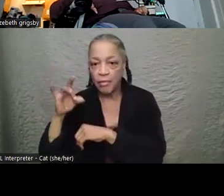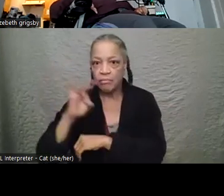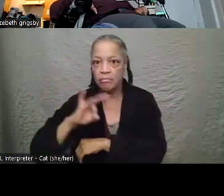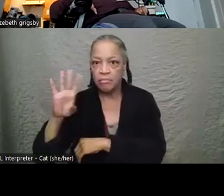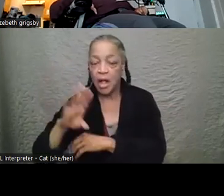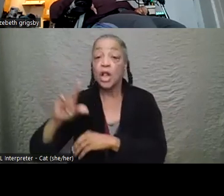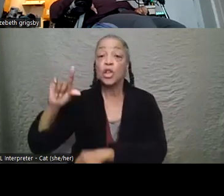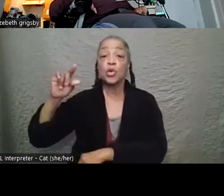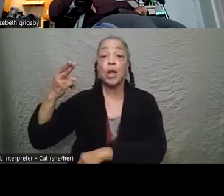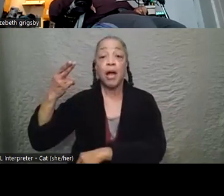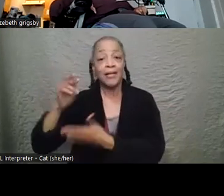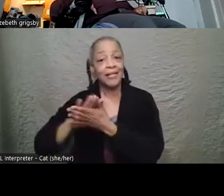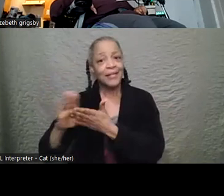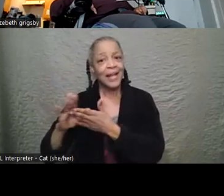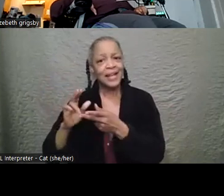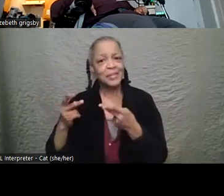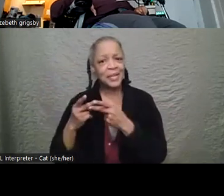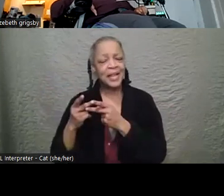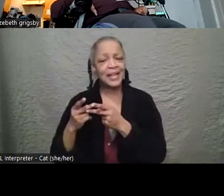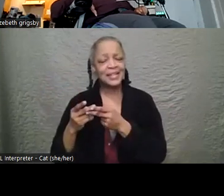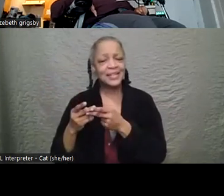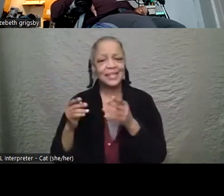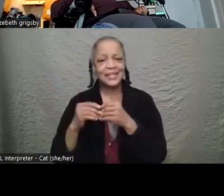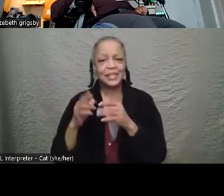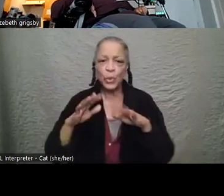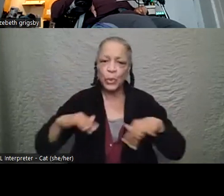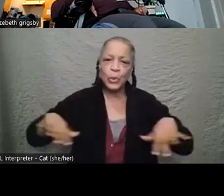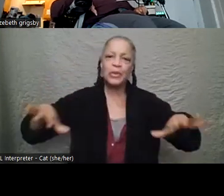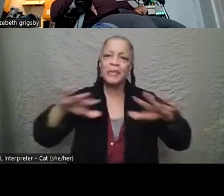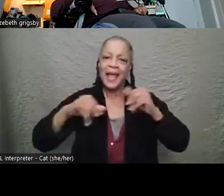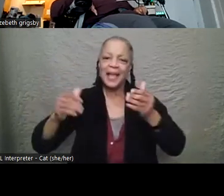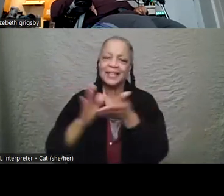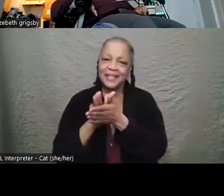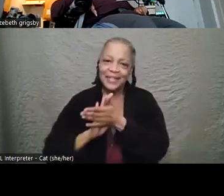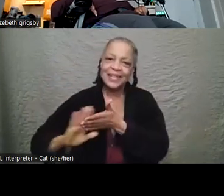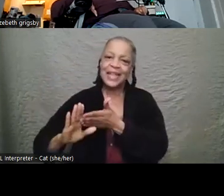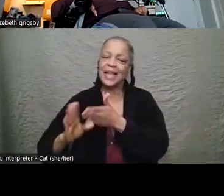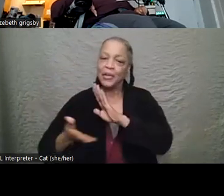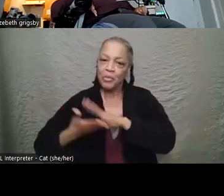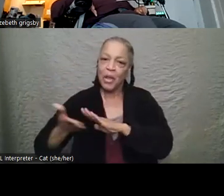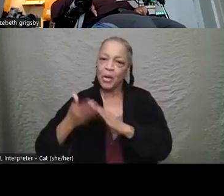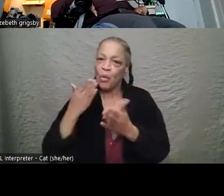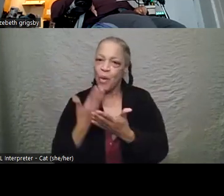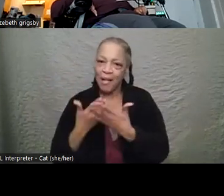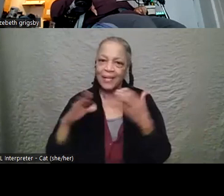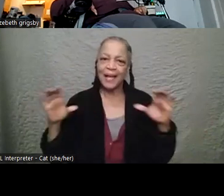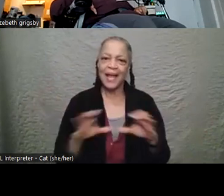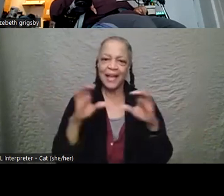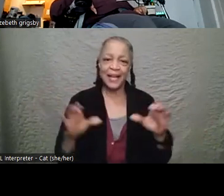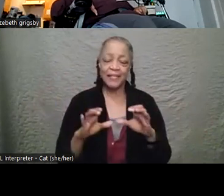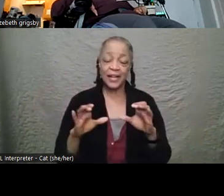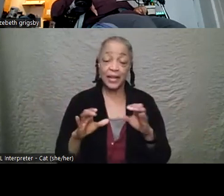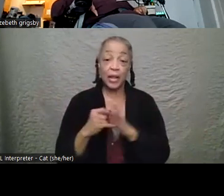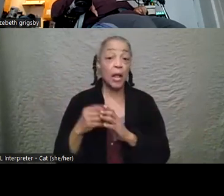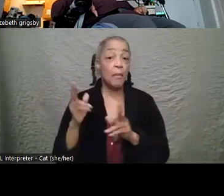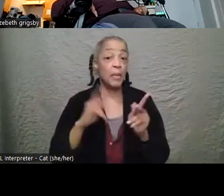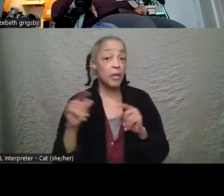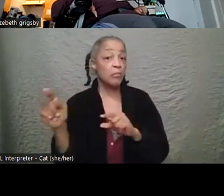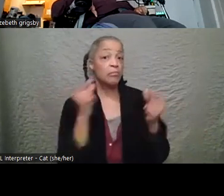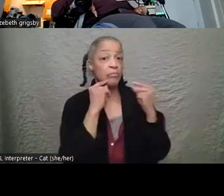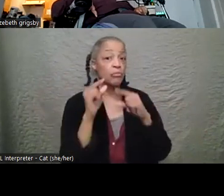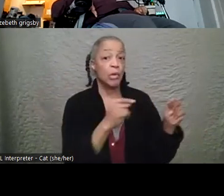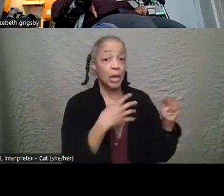It was well run , the main complaint I heard was that the food was terrible that was the